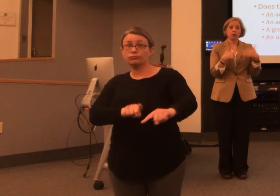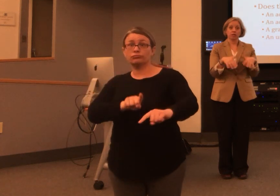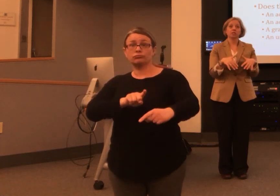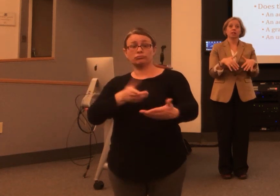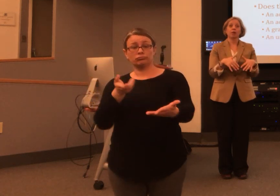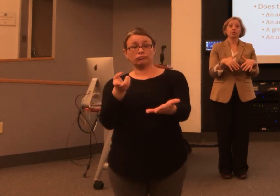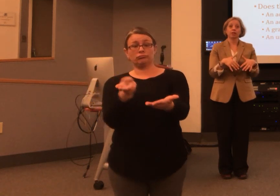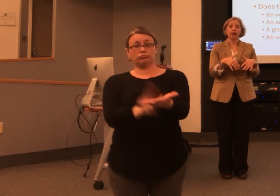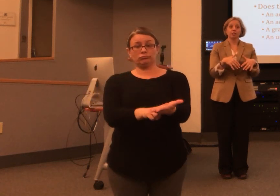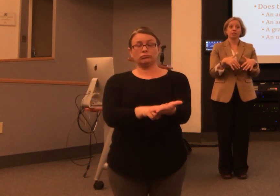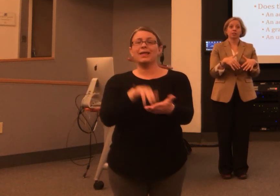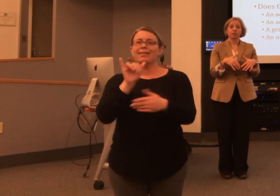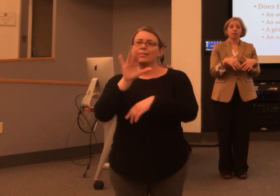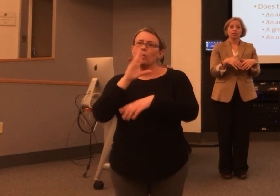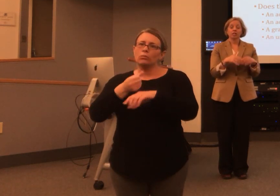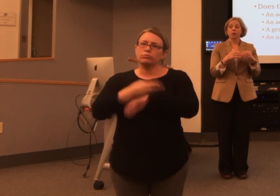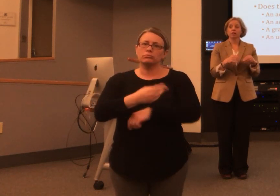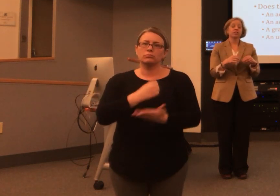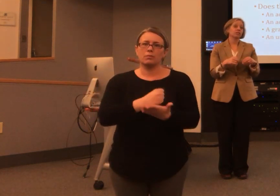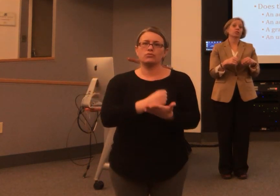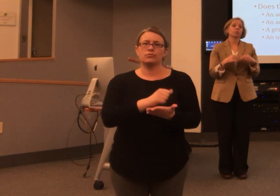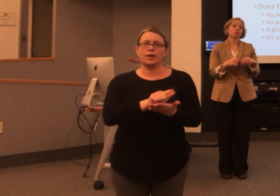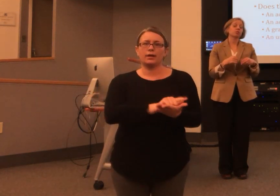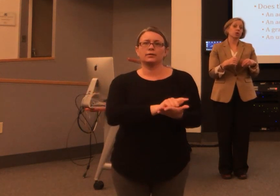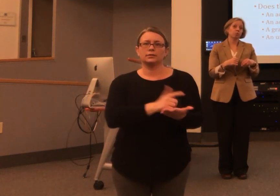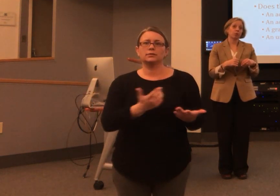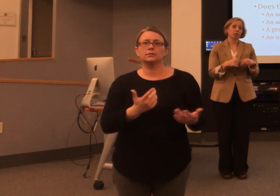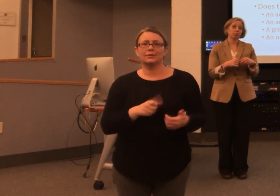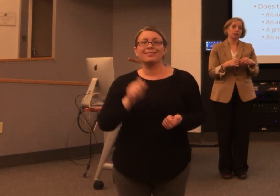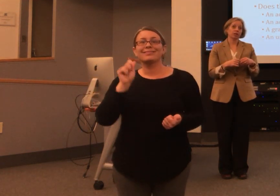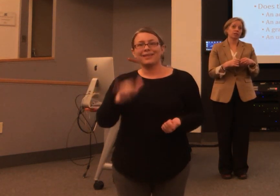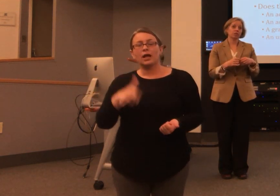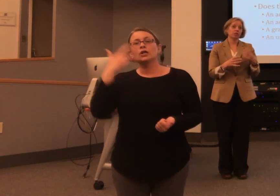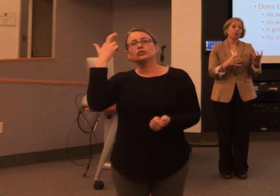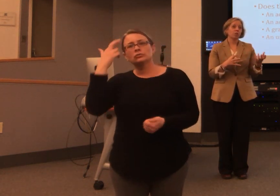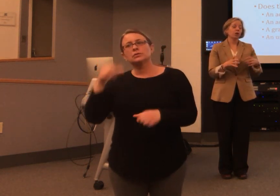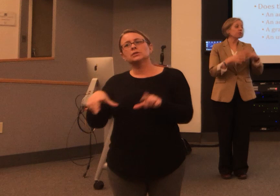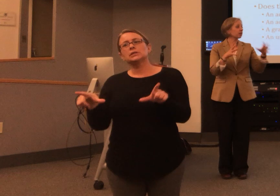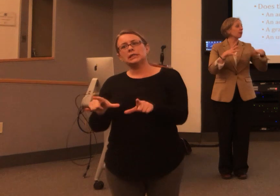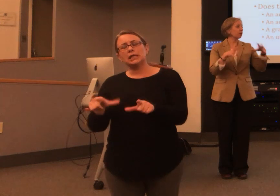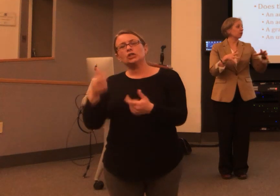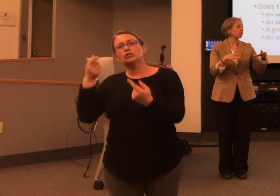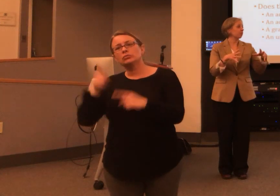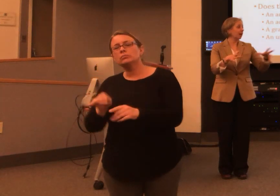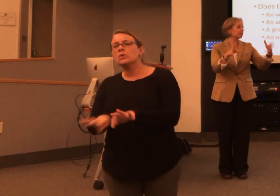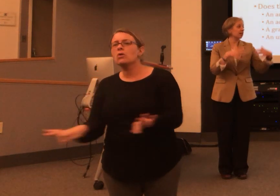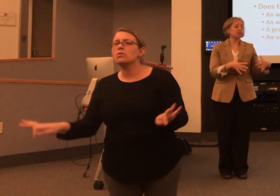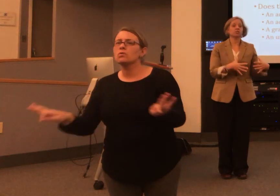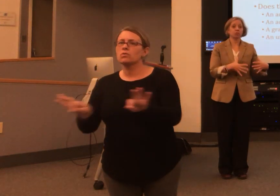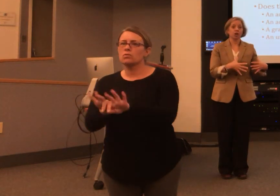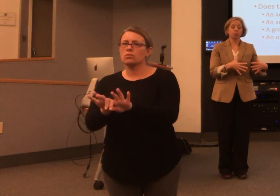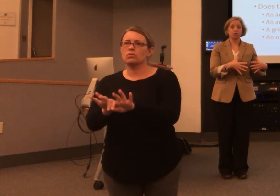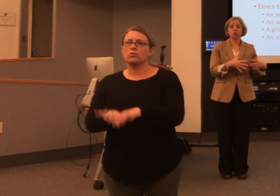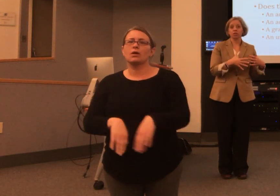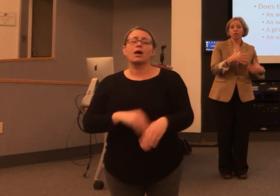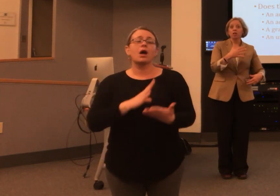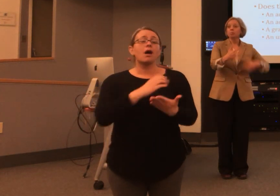what's in the Copyright Act. That's why licensing agreements are so important because whatever the copyright law provides, that's the default position,